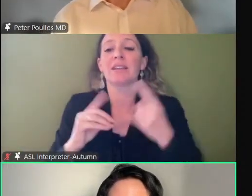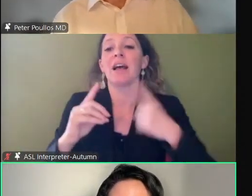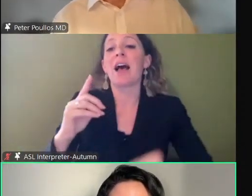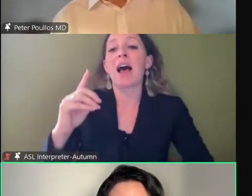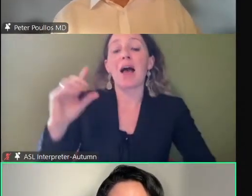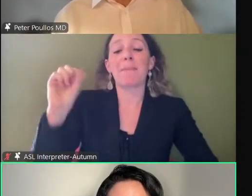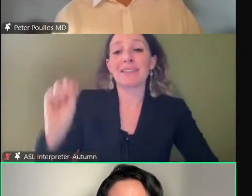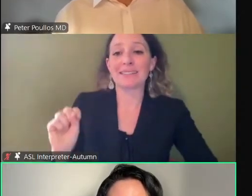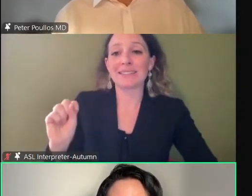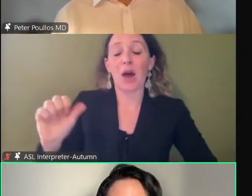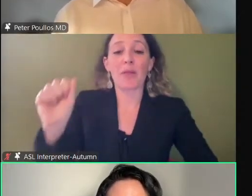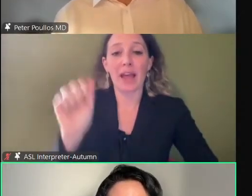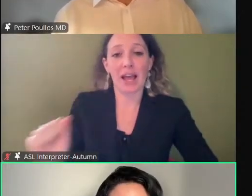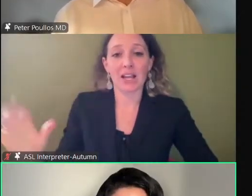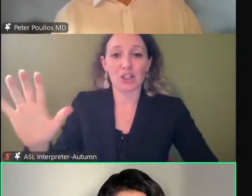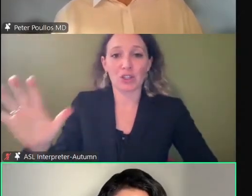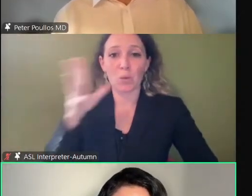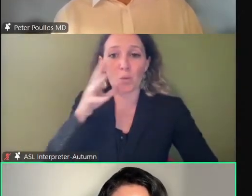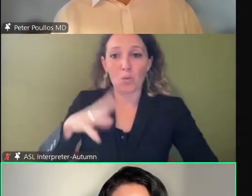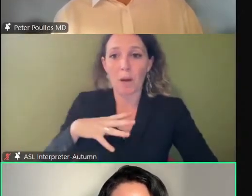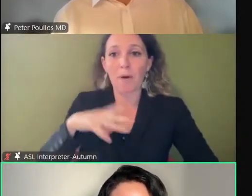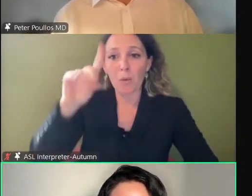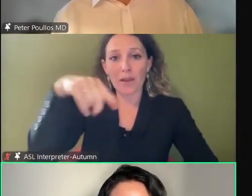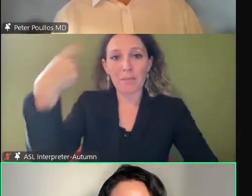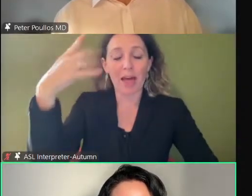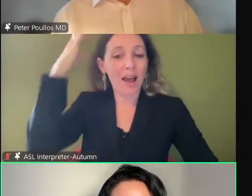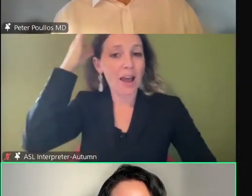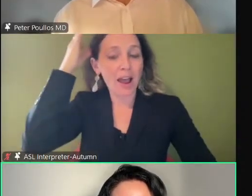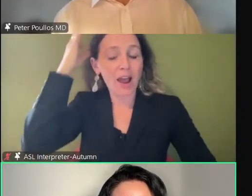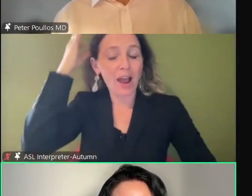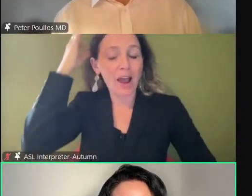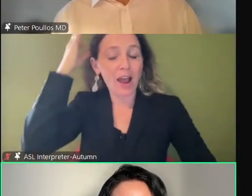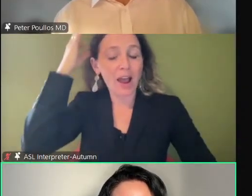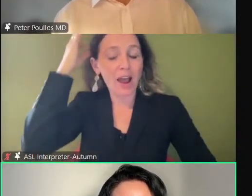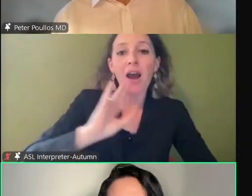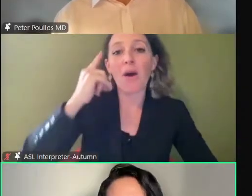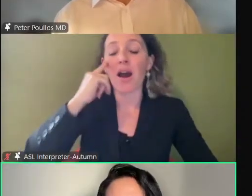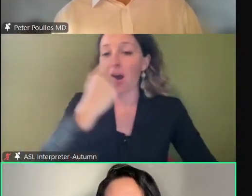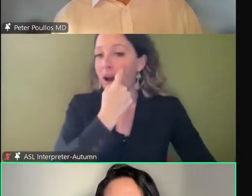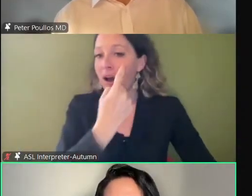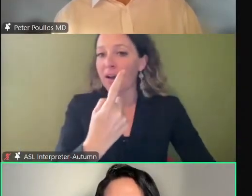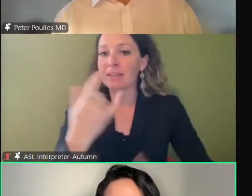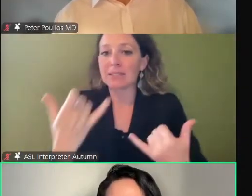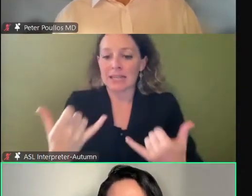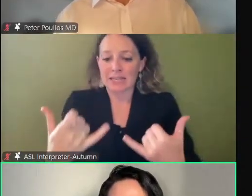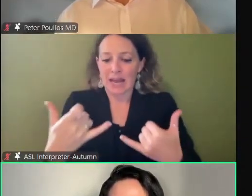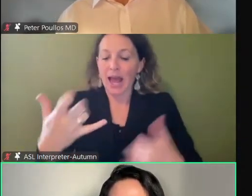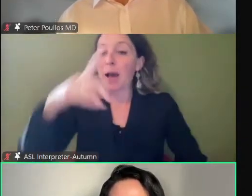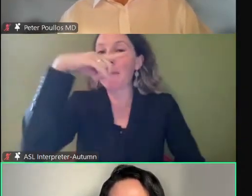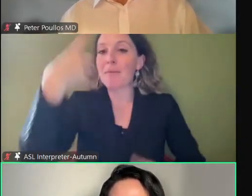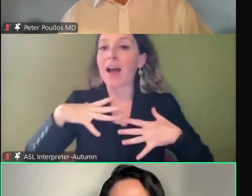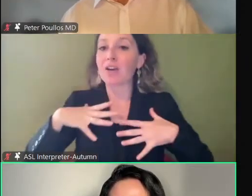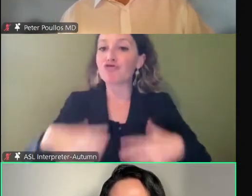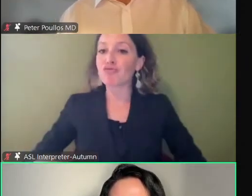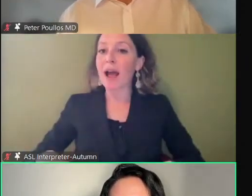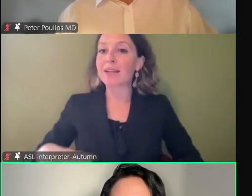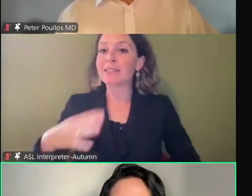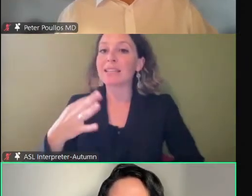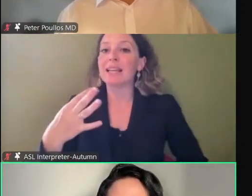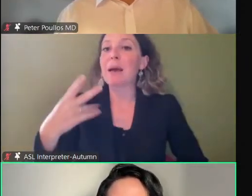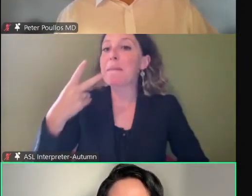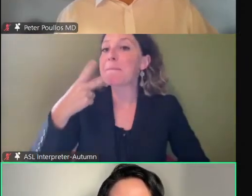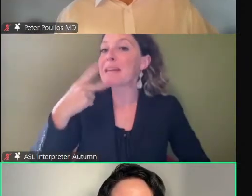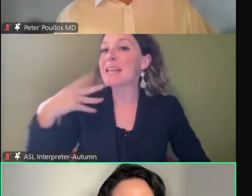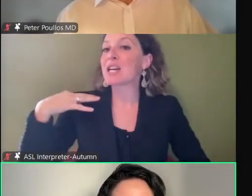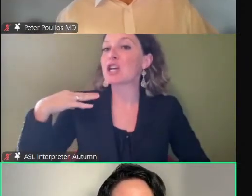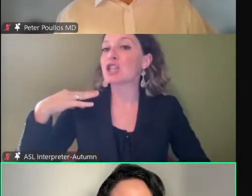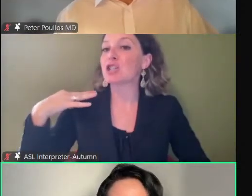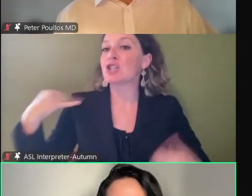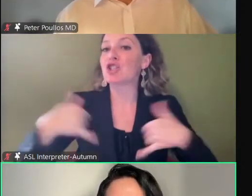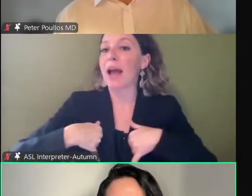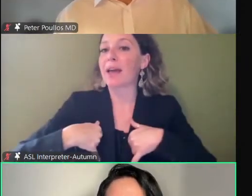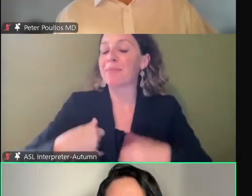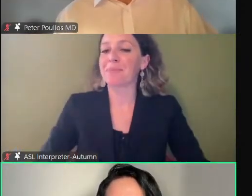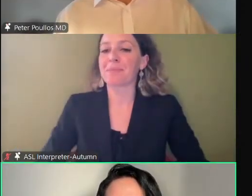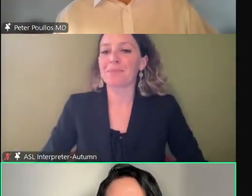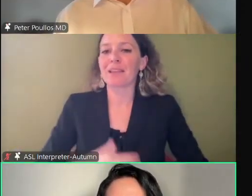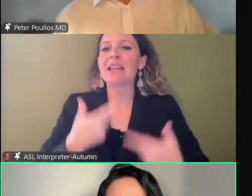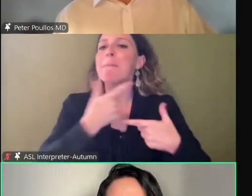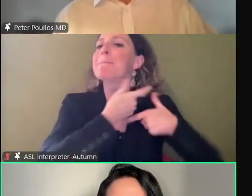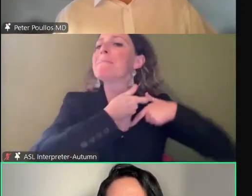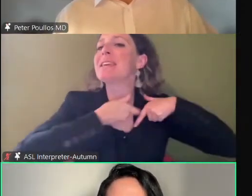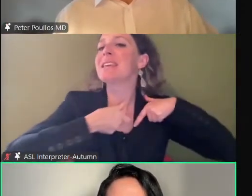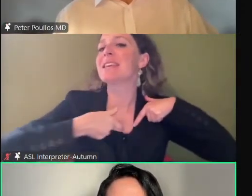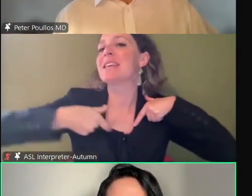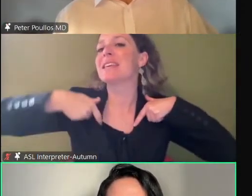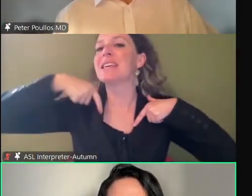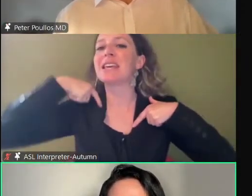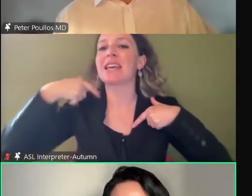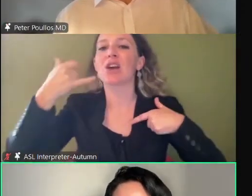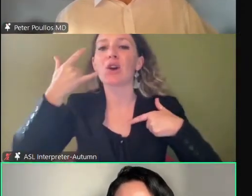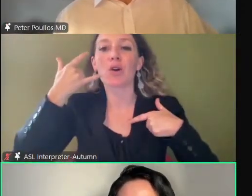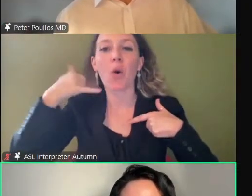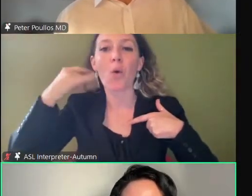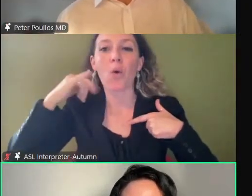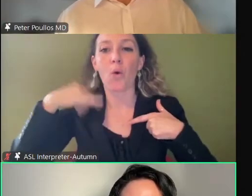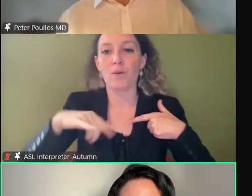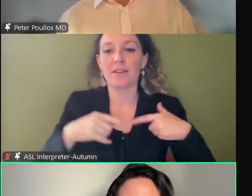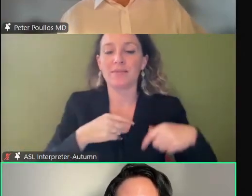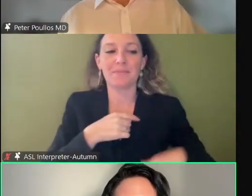brown eyes, and today I'm wearing a dress and pink jacket with a really big gold necklace.